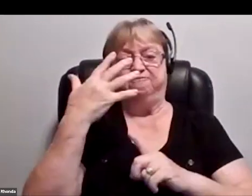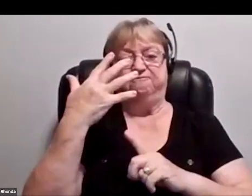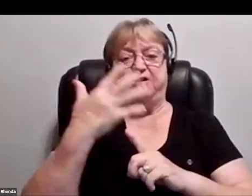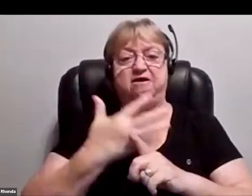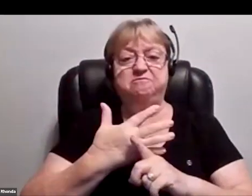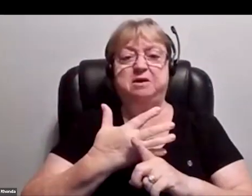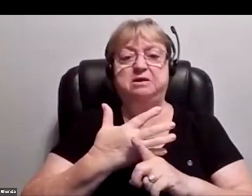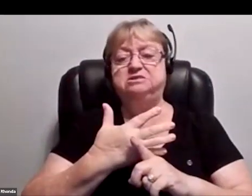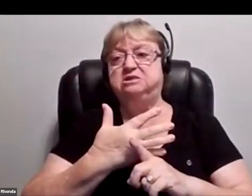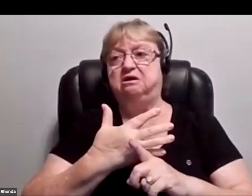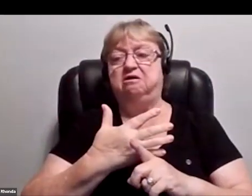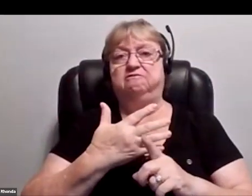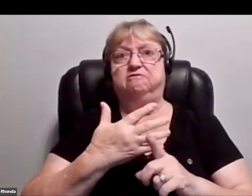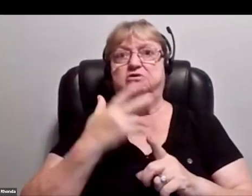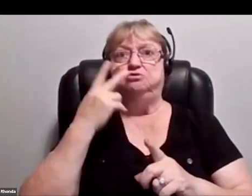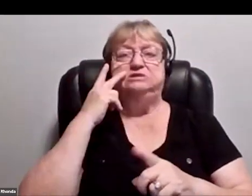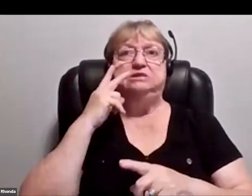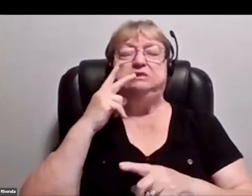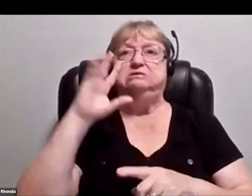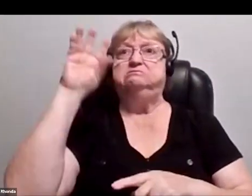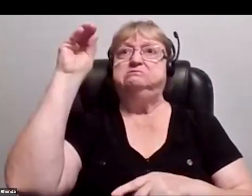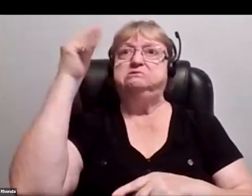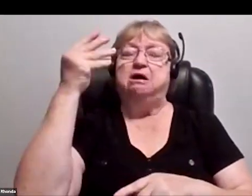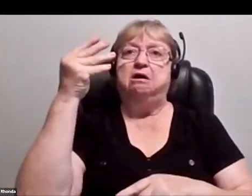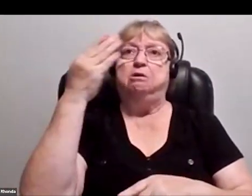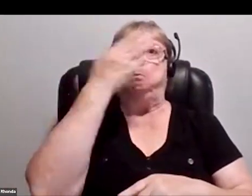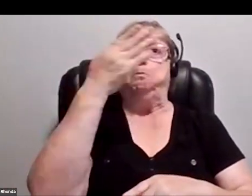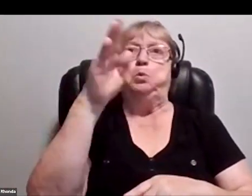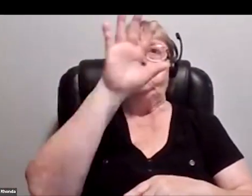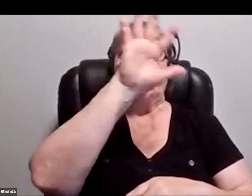where you see nothing but sun and blue skies. For me, what was fascinating